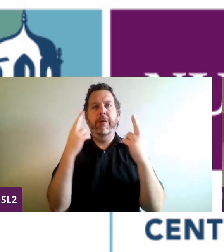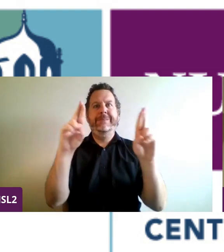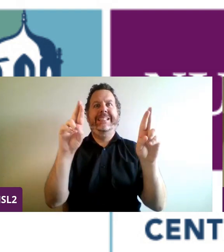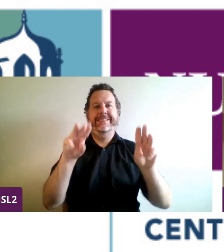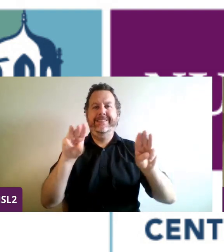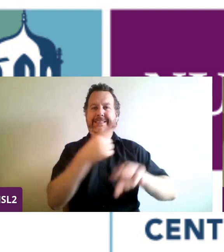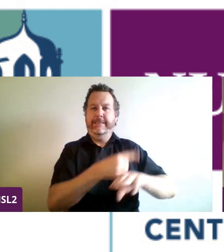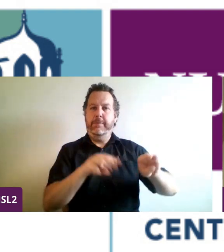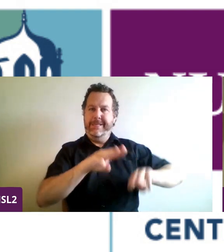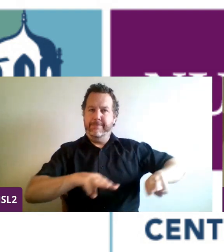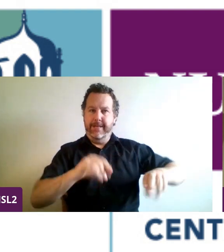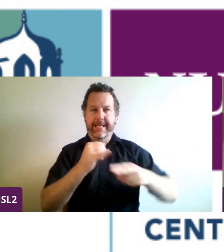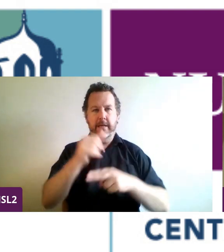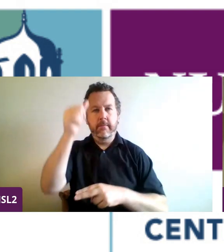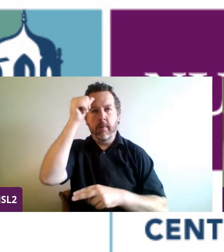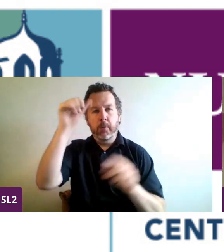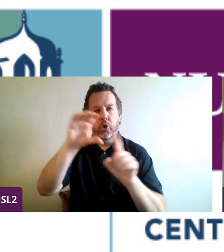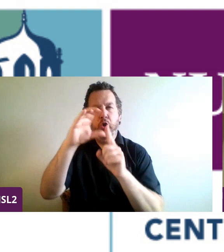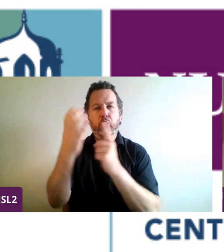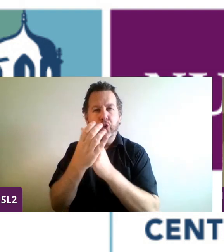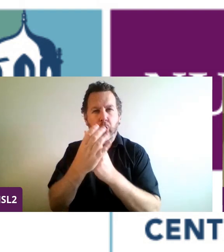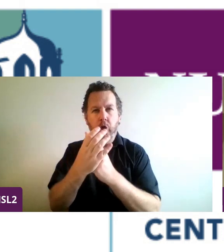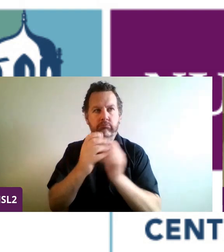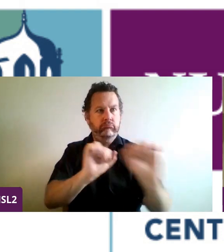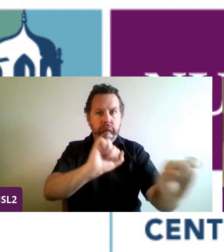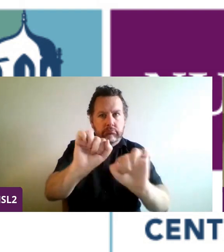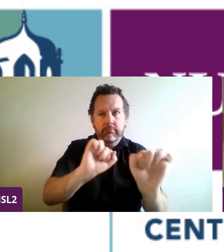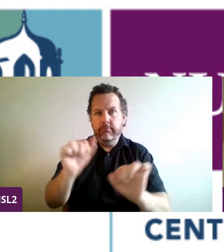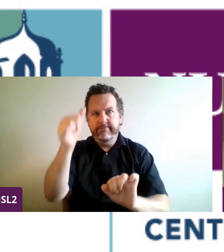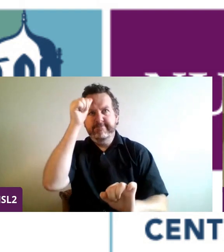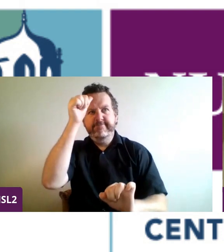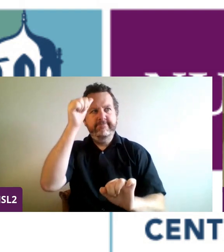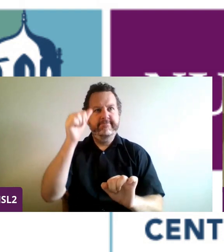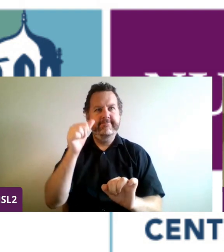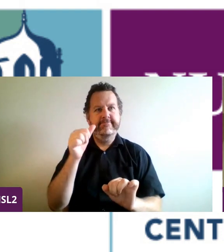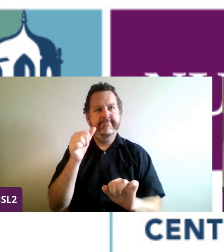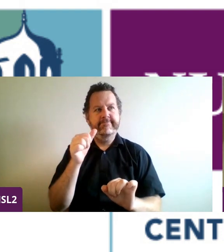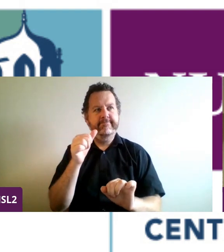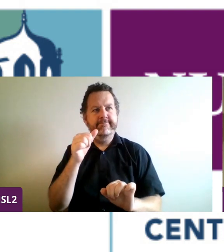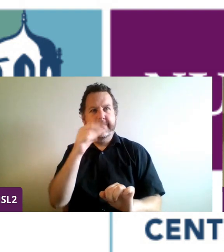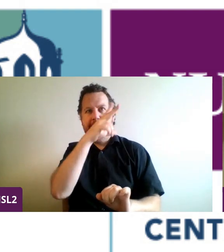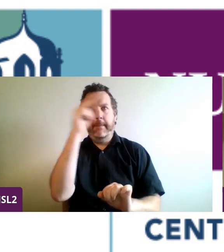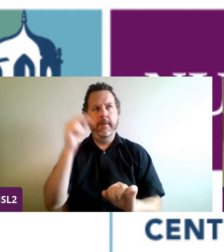We were talking about representations of disability in popular culture and what people's favourite examples are.